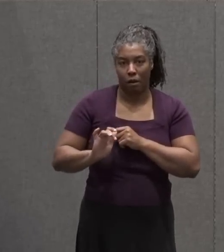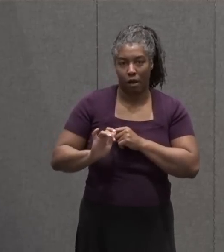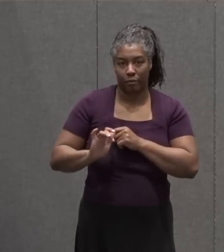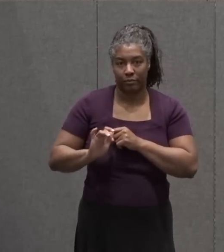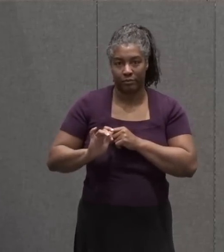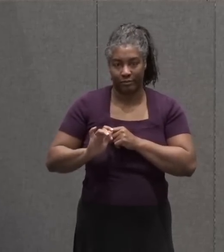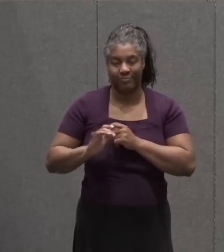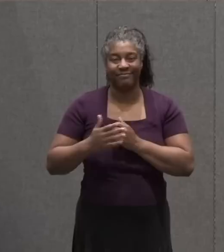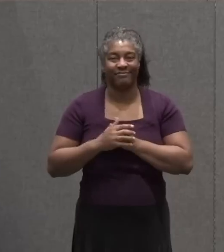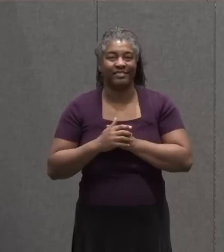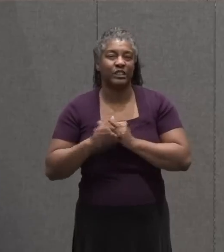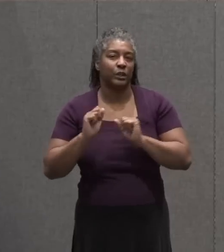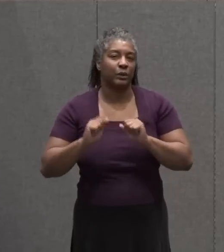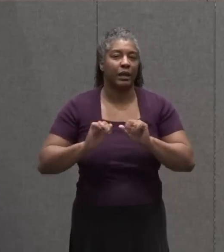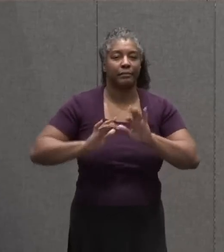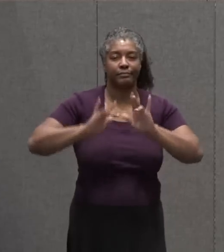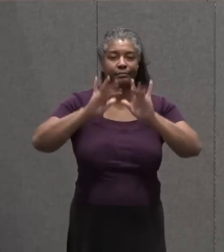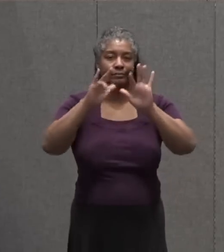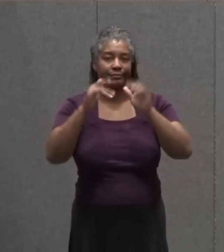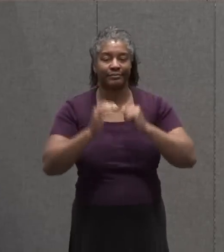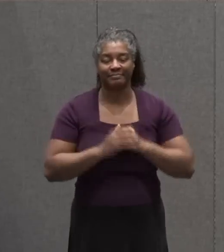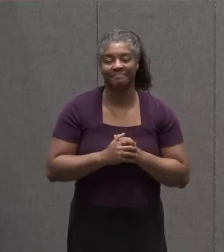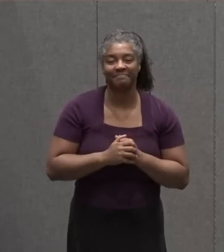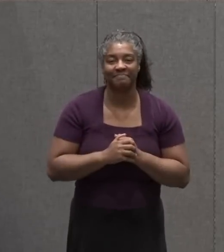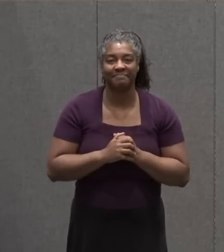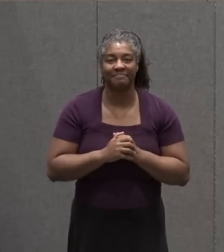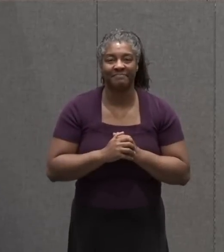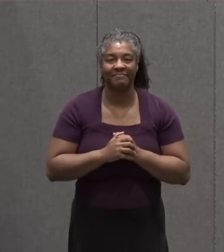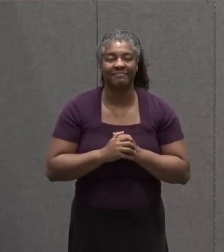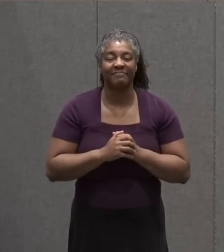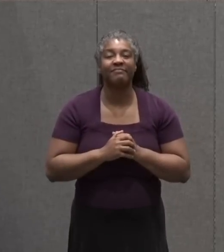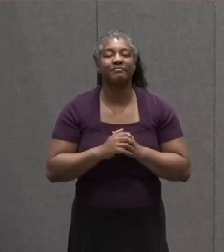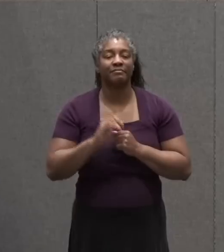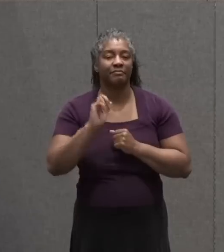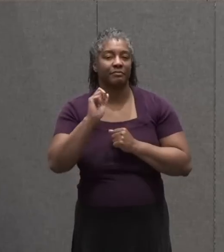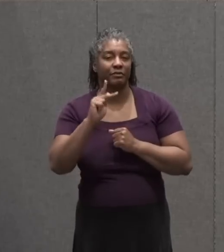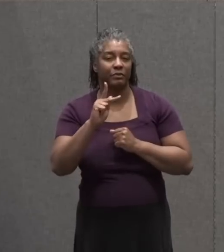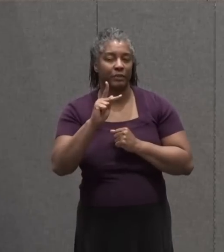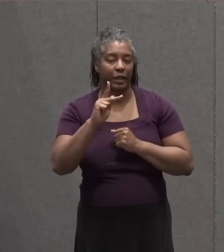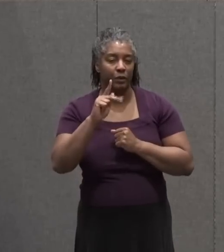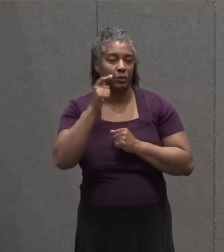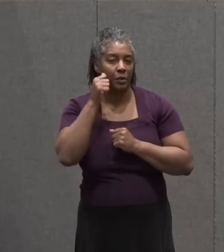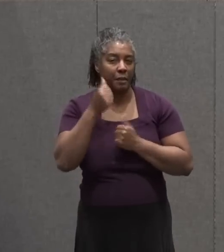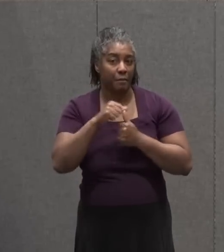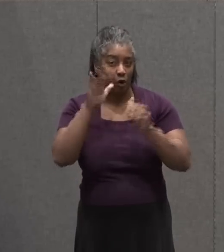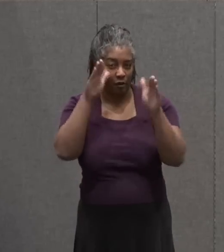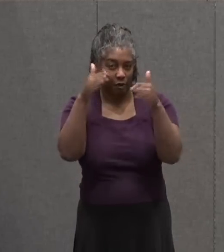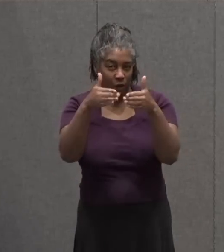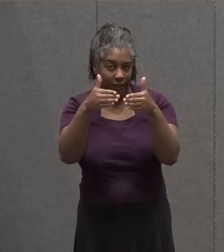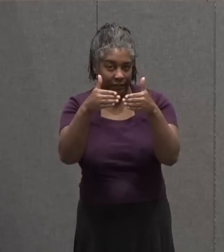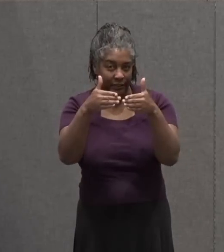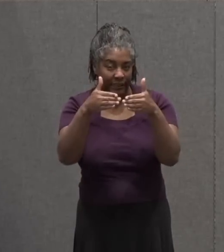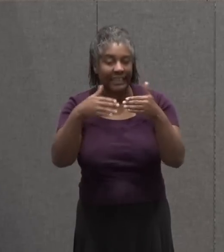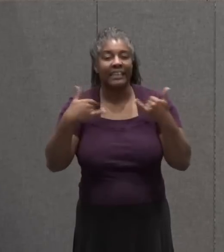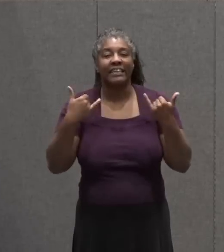Okay, let's shake that off. We're gonna play another game next. Do a little stretch, our brains are working hard.